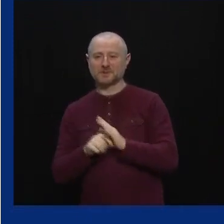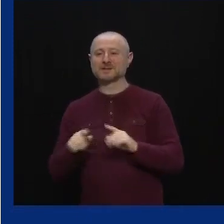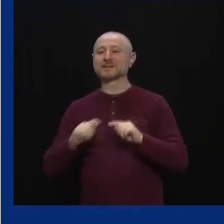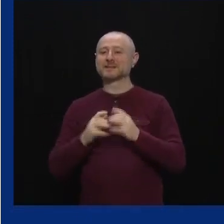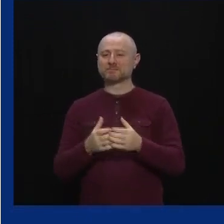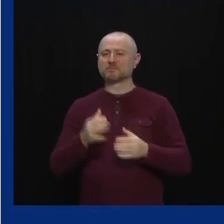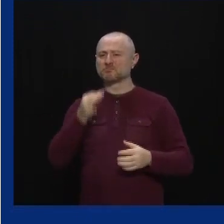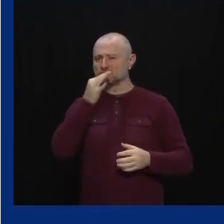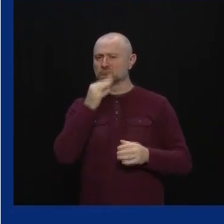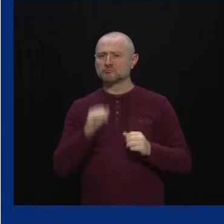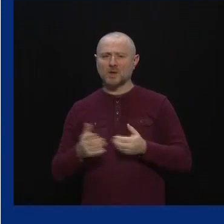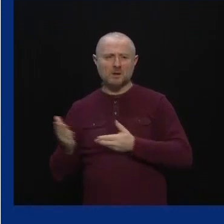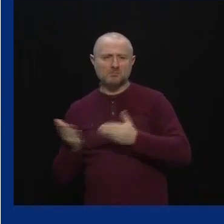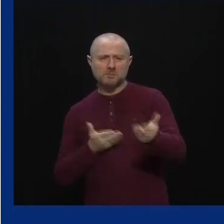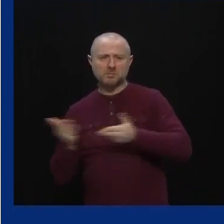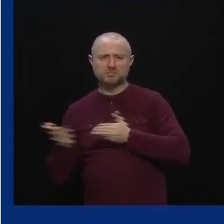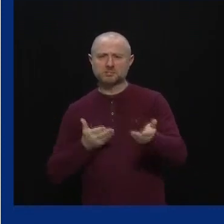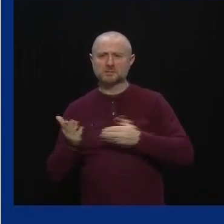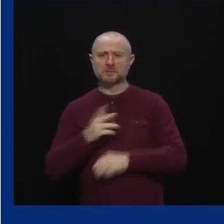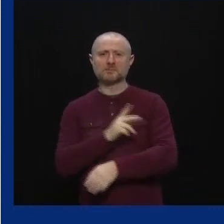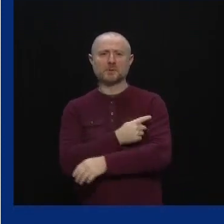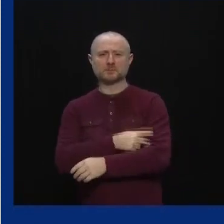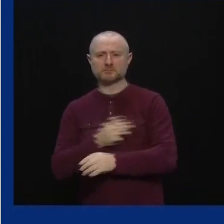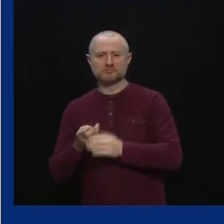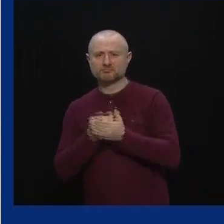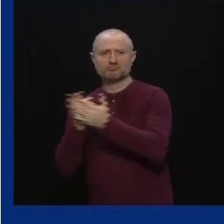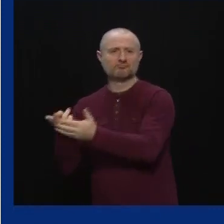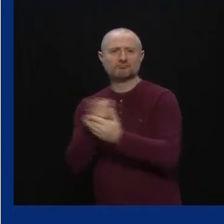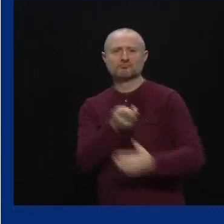AND AS THE GOVERNOR SAID, FOR OUR CENTRAL, OUR WESTERN, OUR